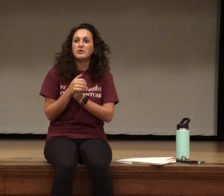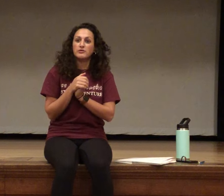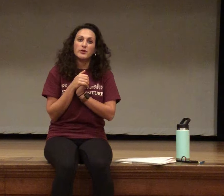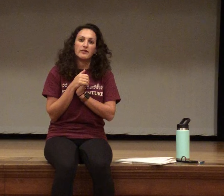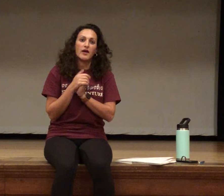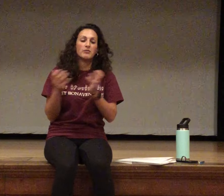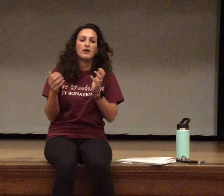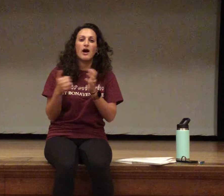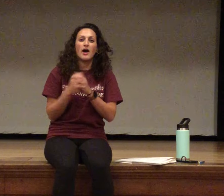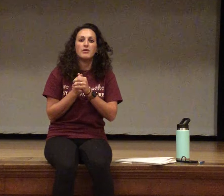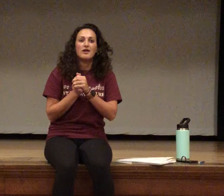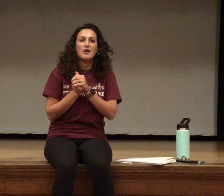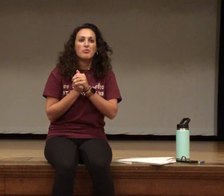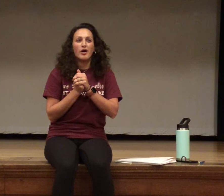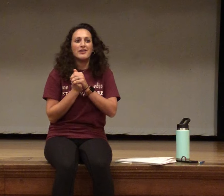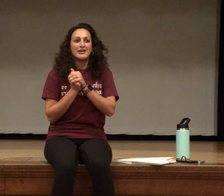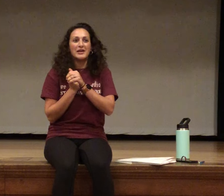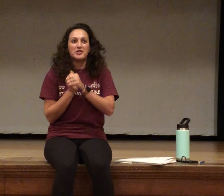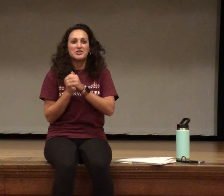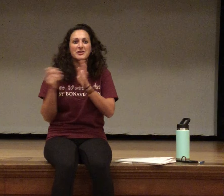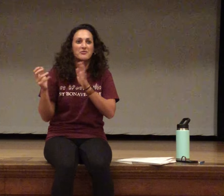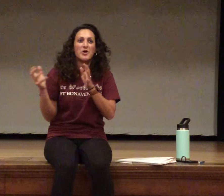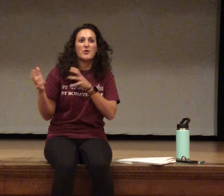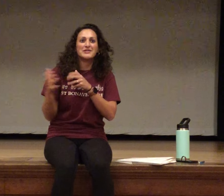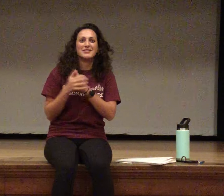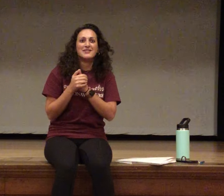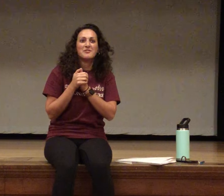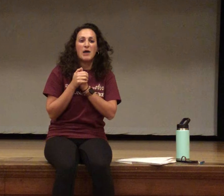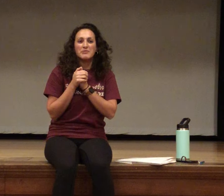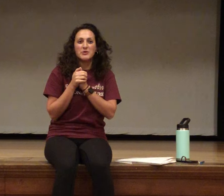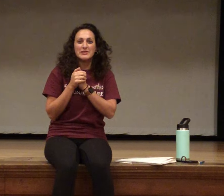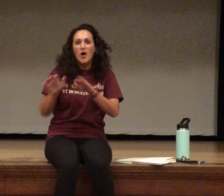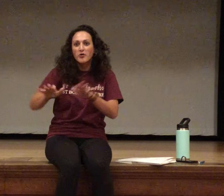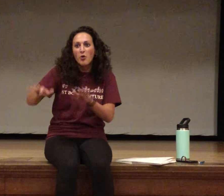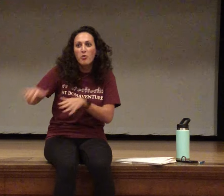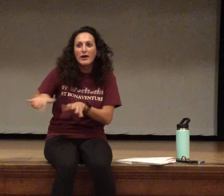to be rude at them um but in English and we always moms always say oh don't point